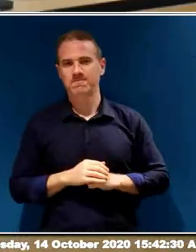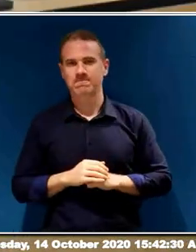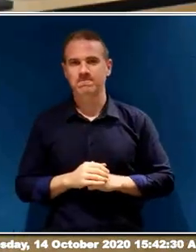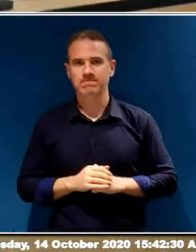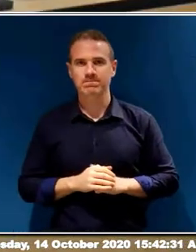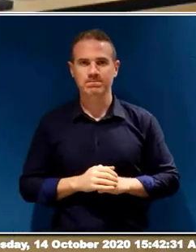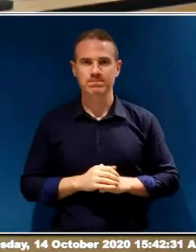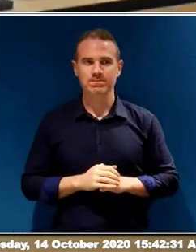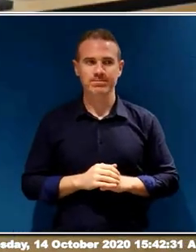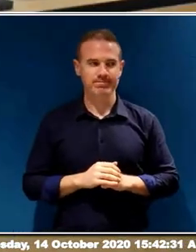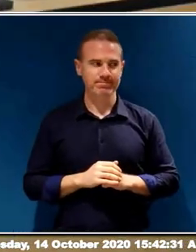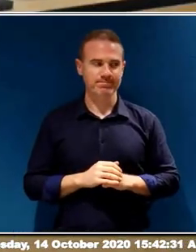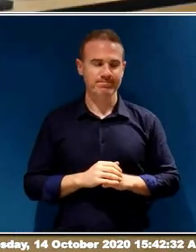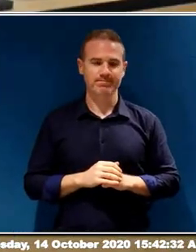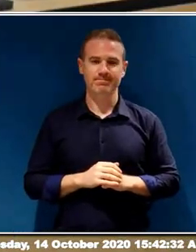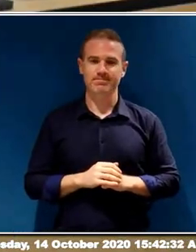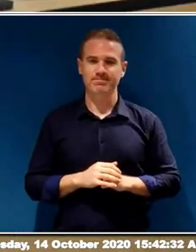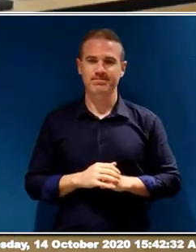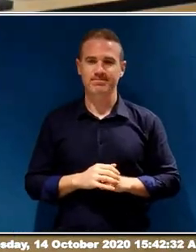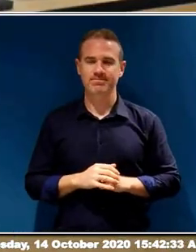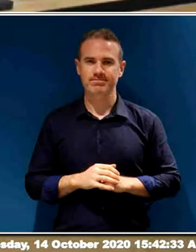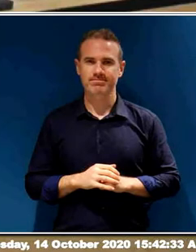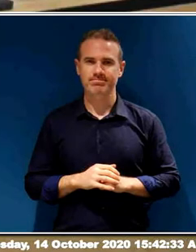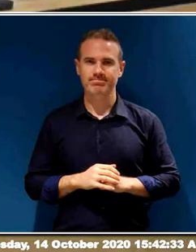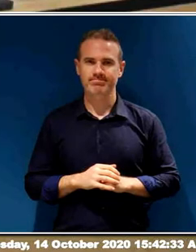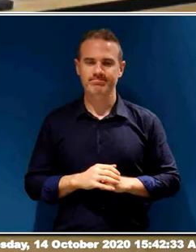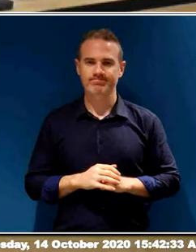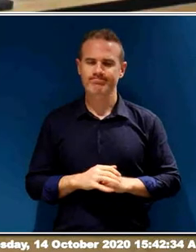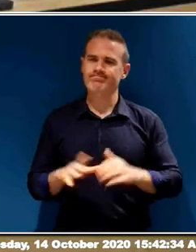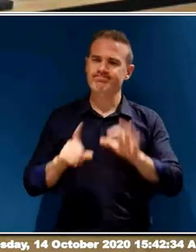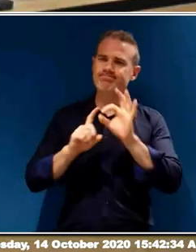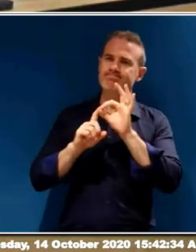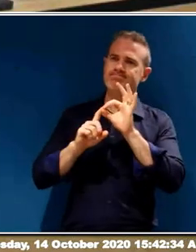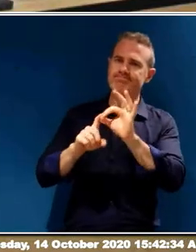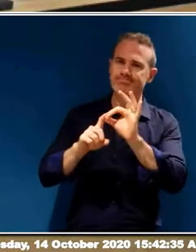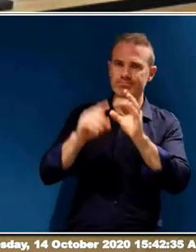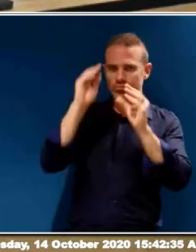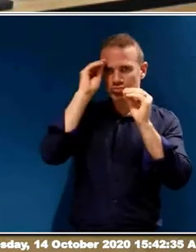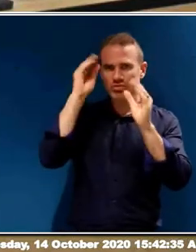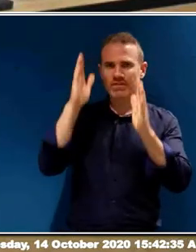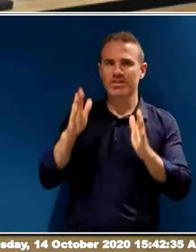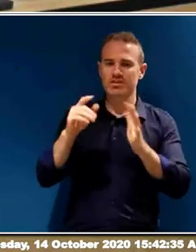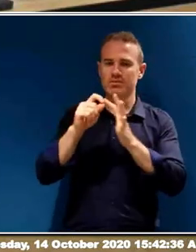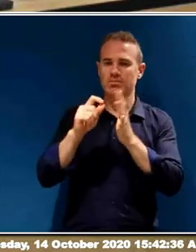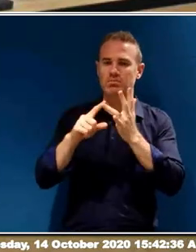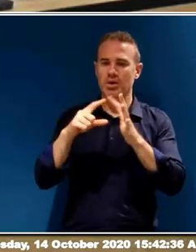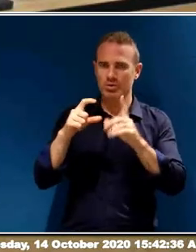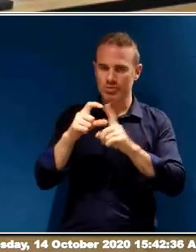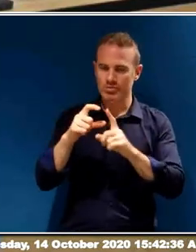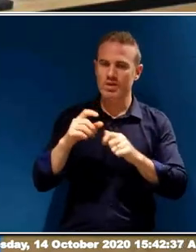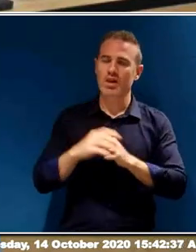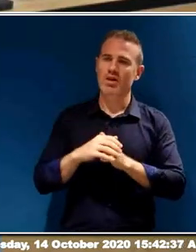Professor Poed, your statement deals significantly with the topic of funding